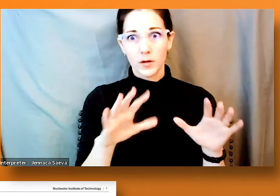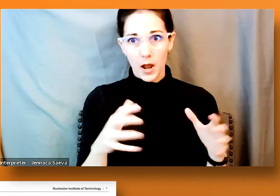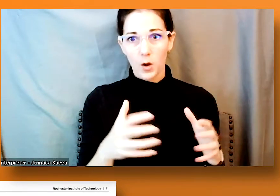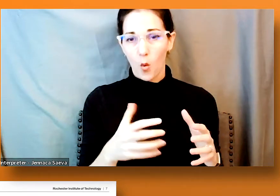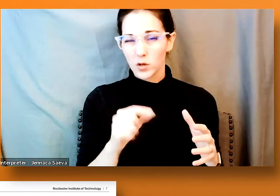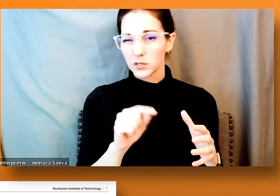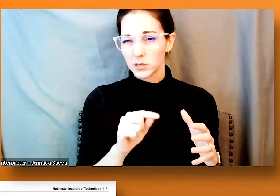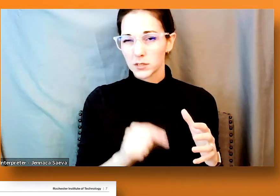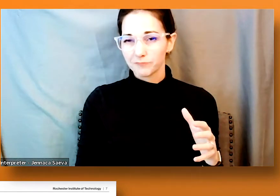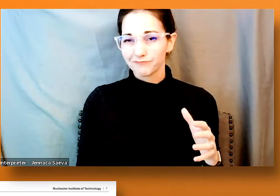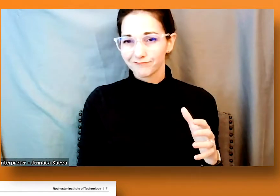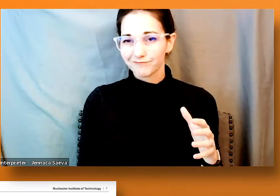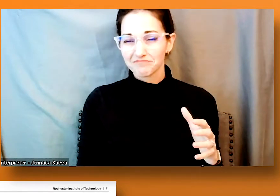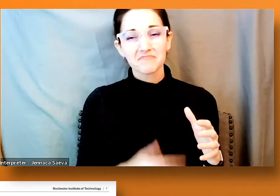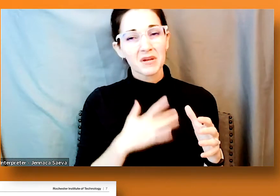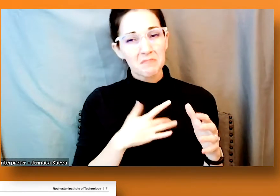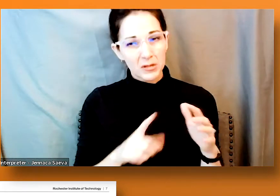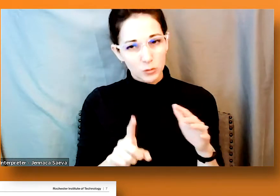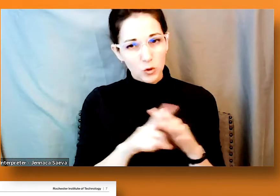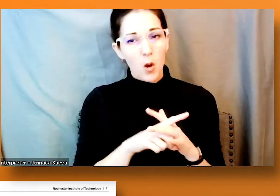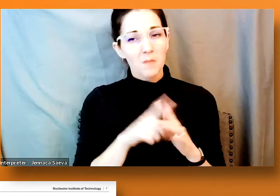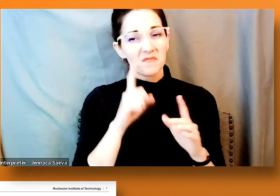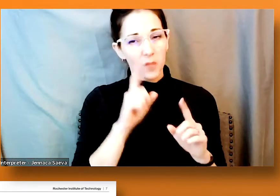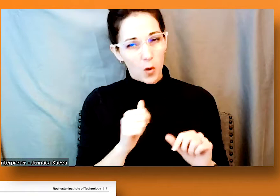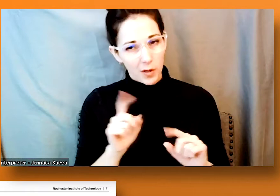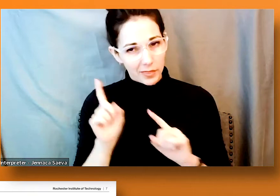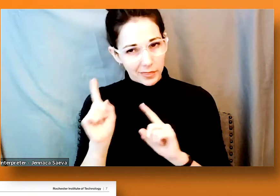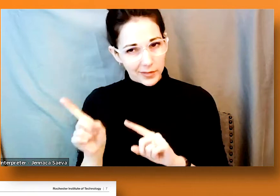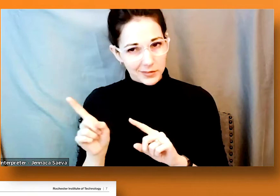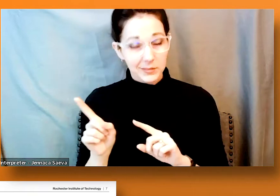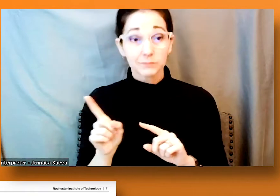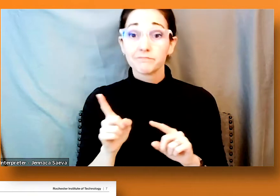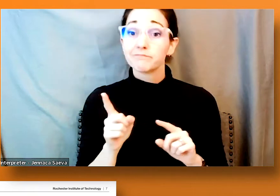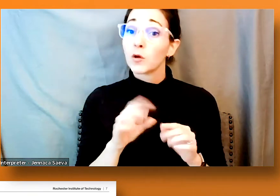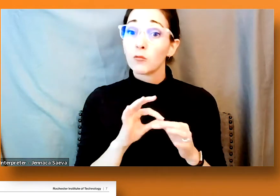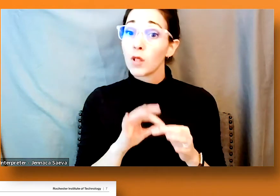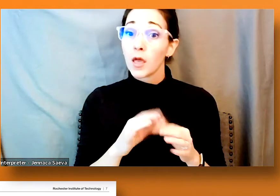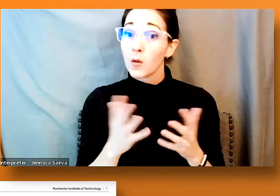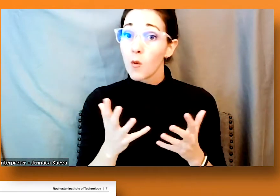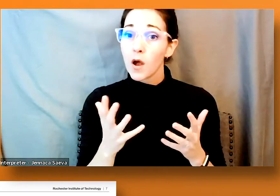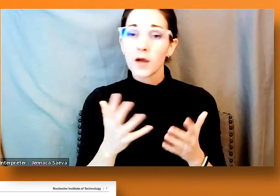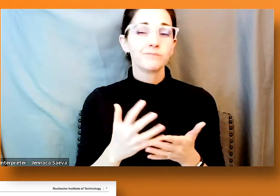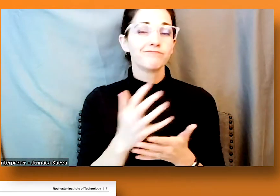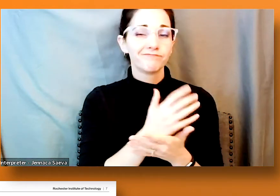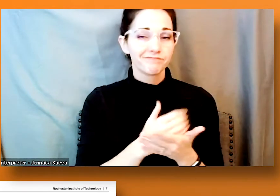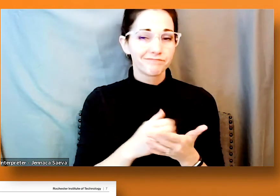broad categories, that shows up. It's for salaries.